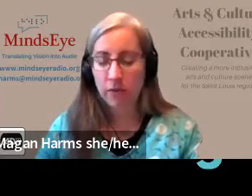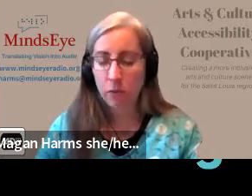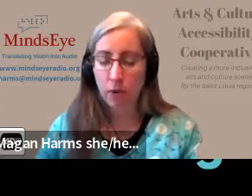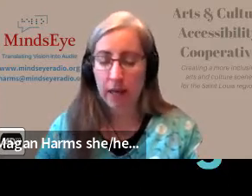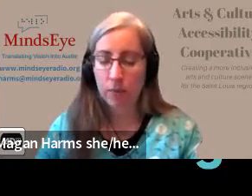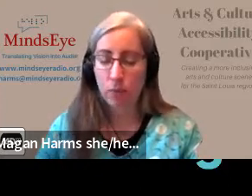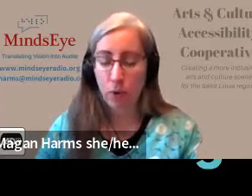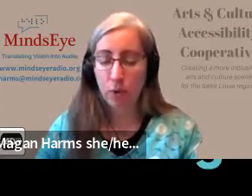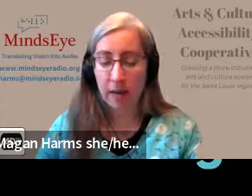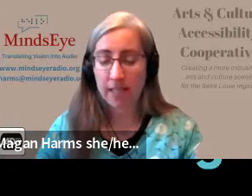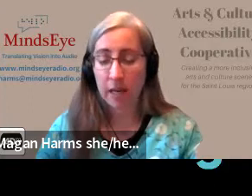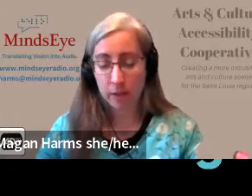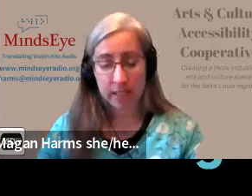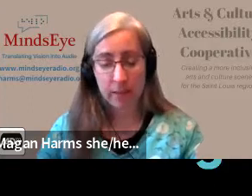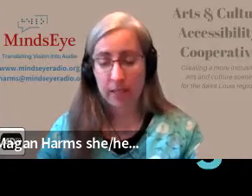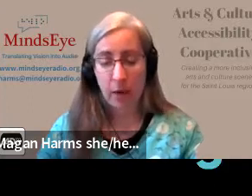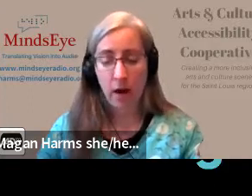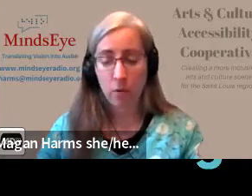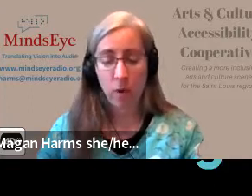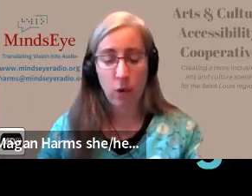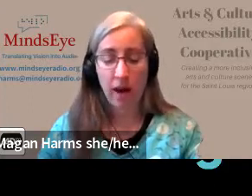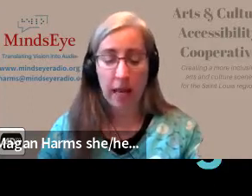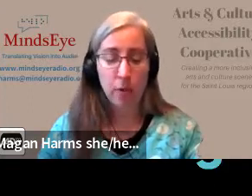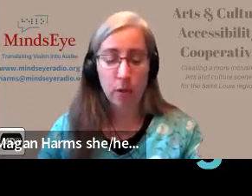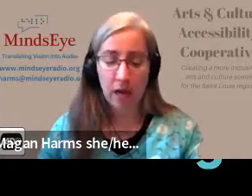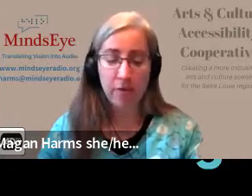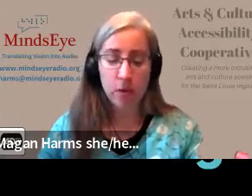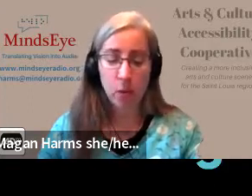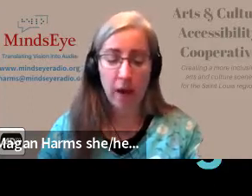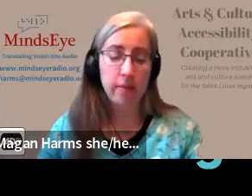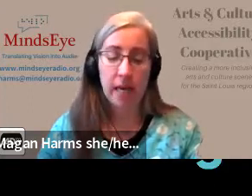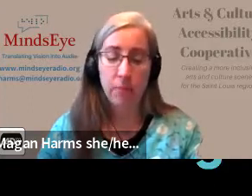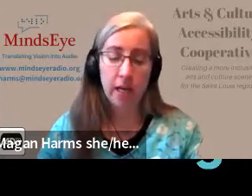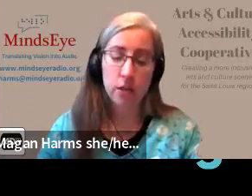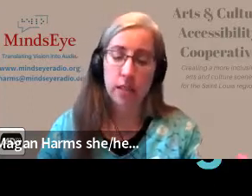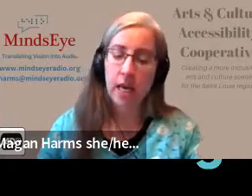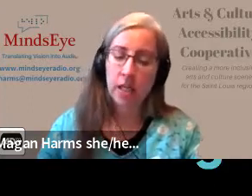Sherri created programs for those unable to travel to the YMCA branches to